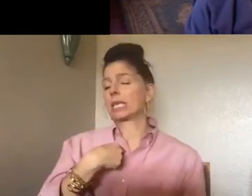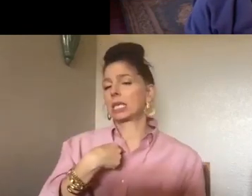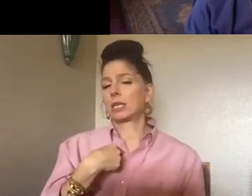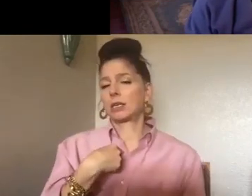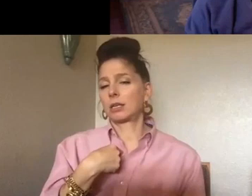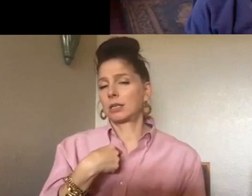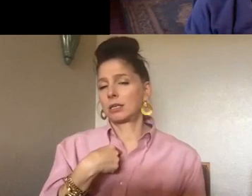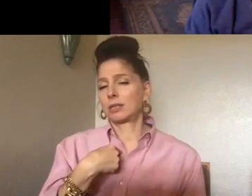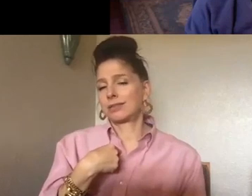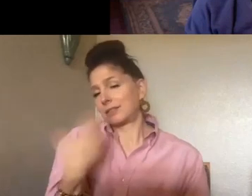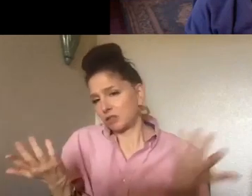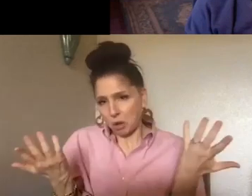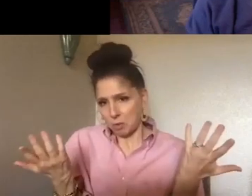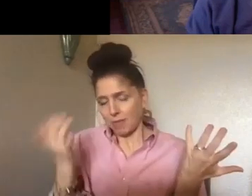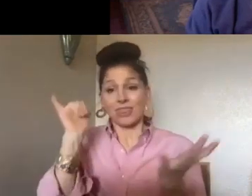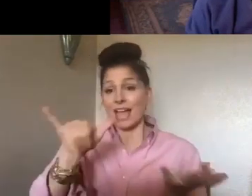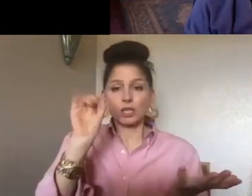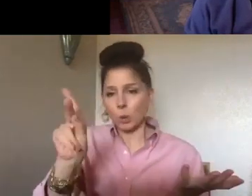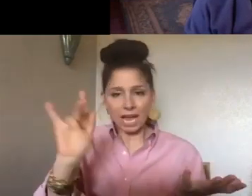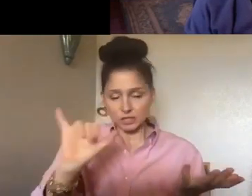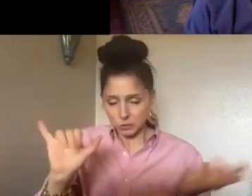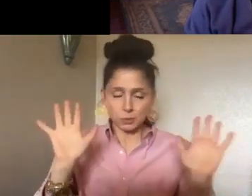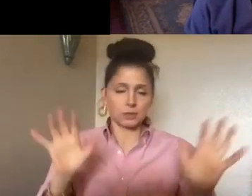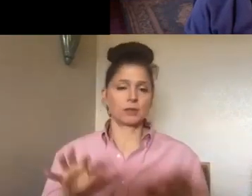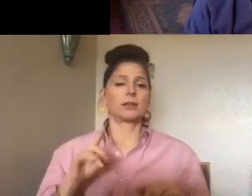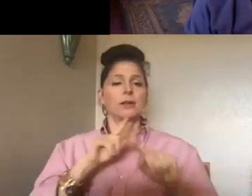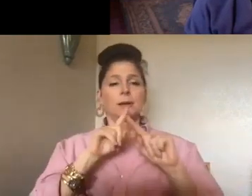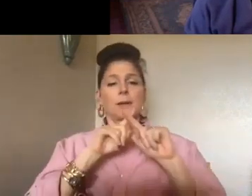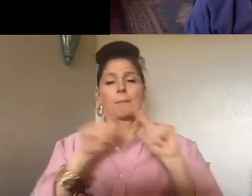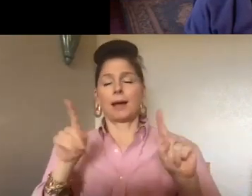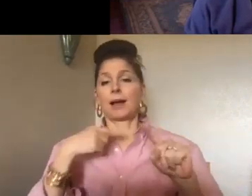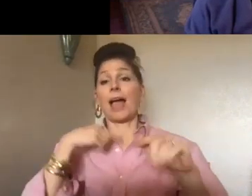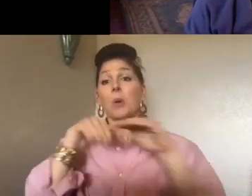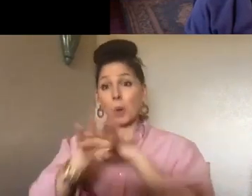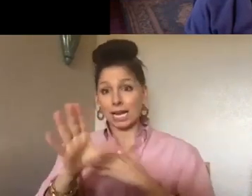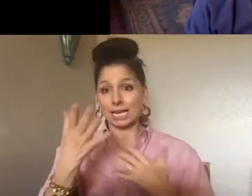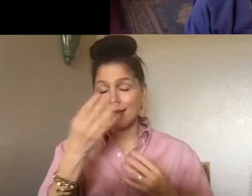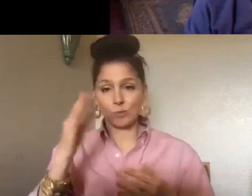doctor role. But I didn't know if it would be me, but that would be okay. But when I went into the